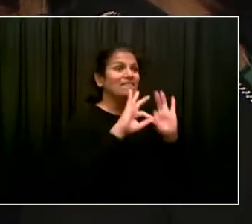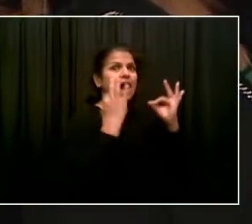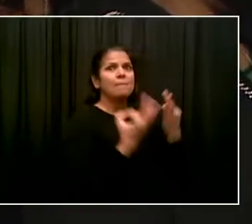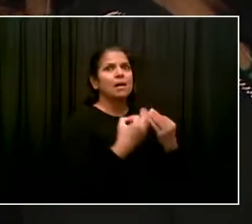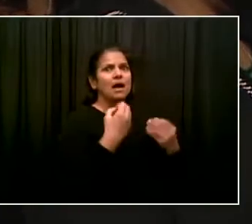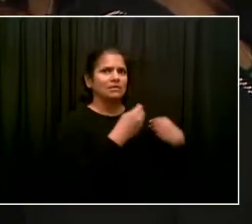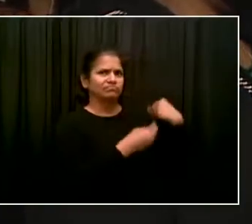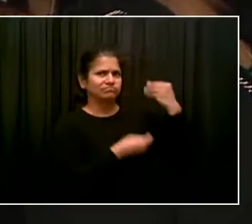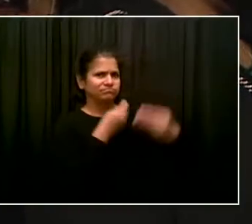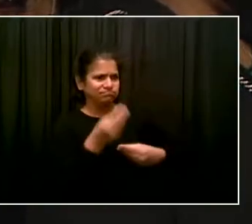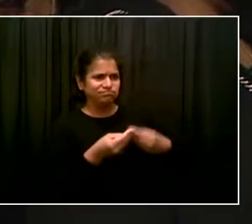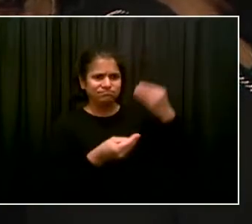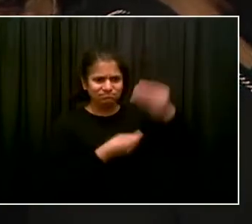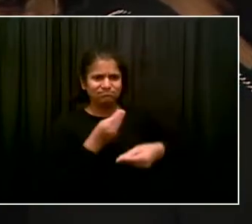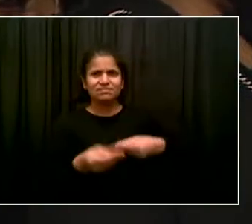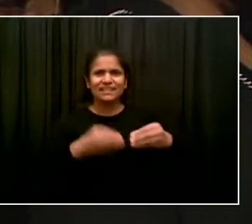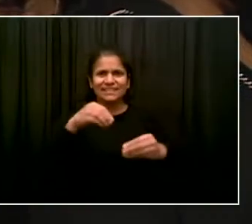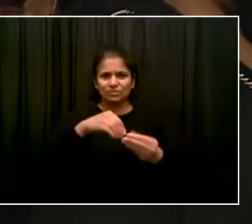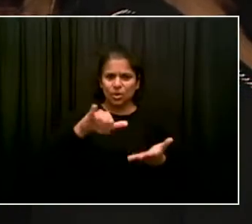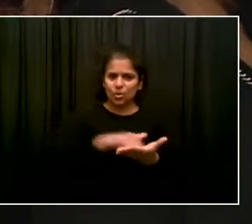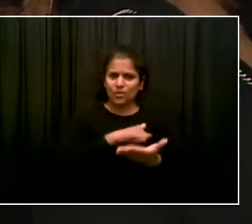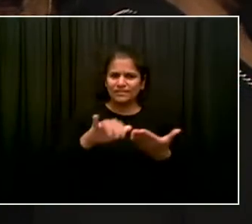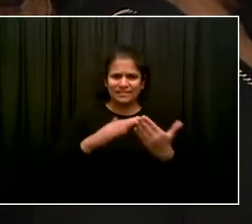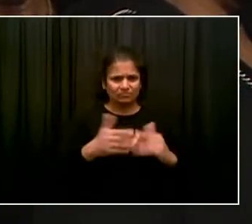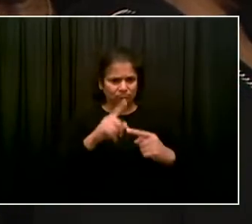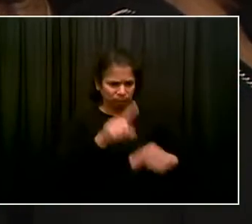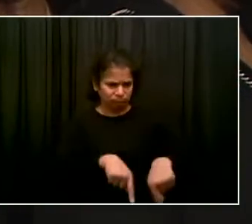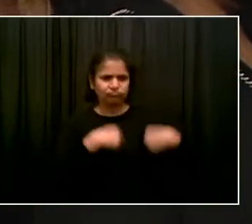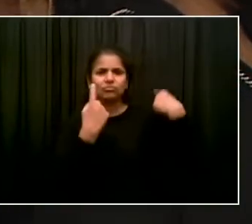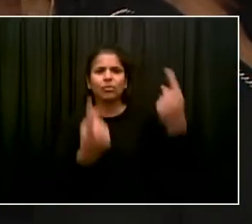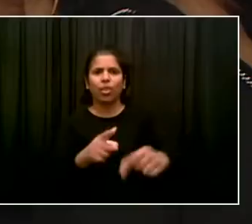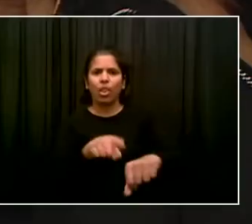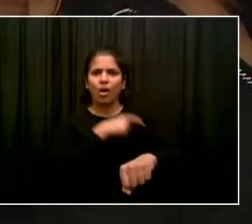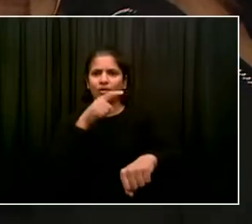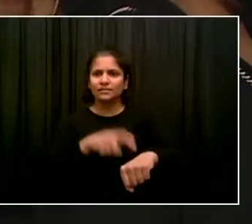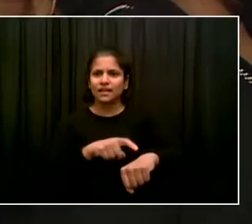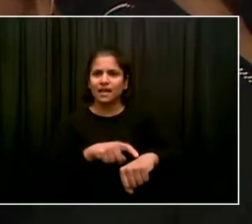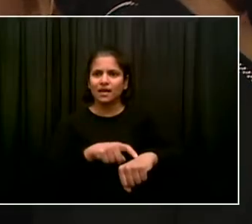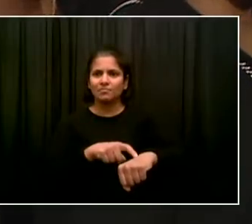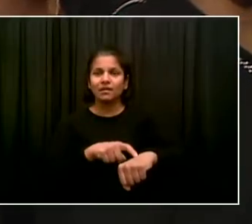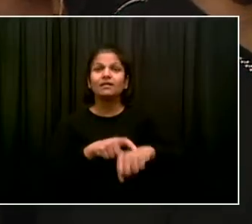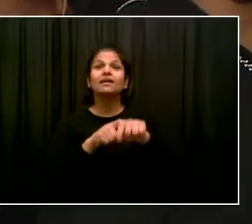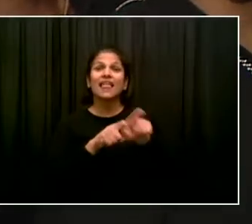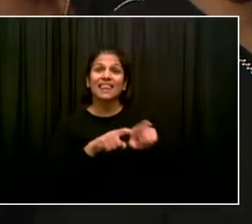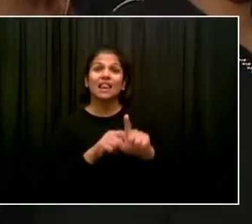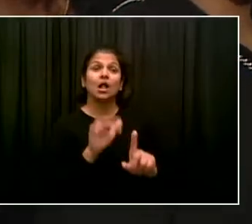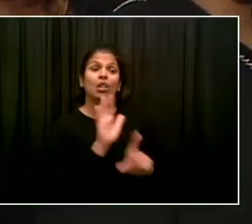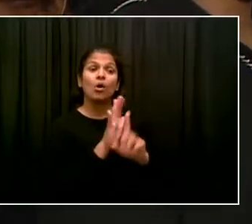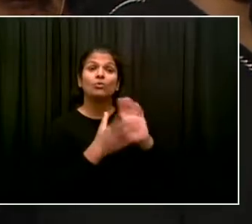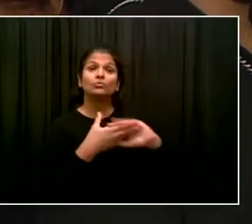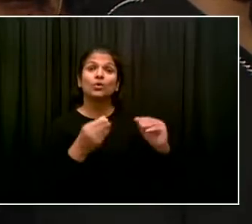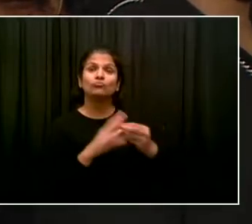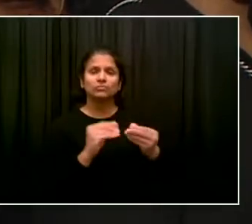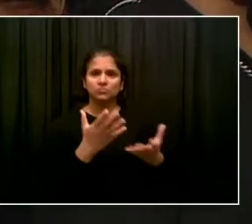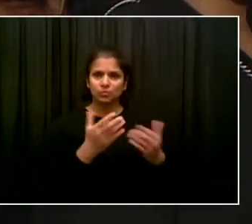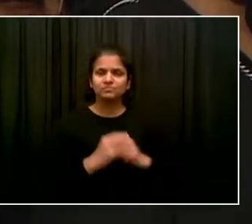HIS LAPCE BETTER SO IT WAS BACK IN 1932 THAT